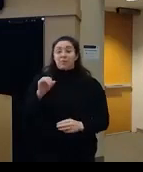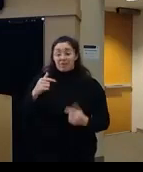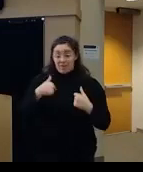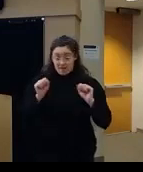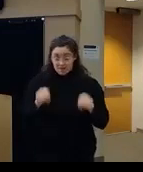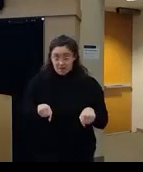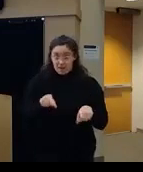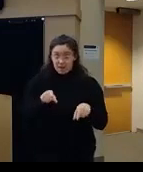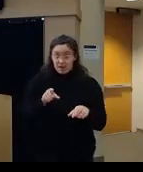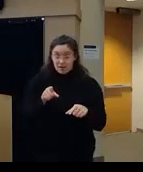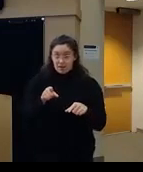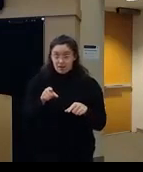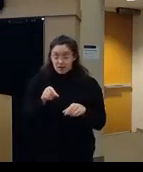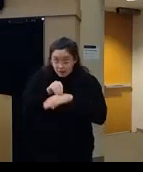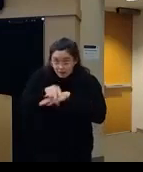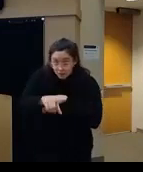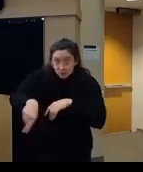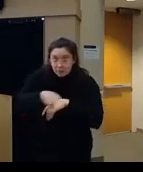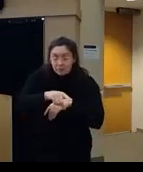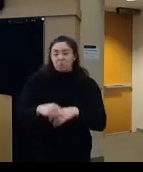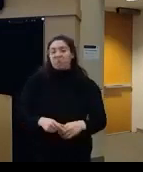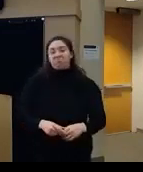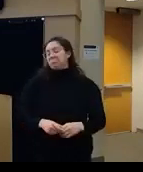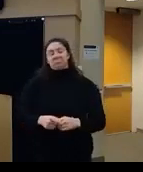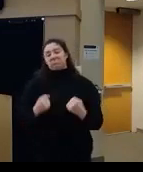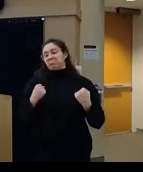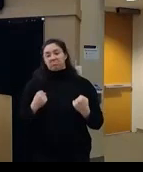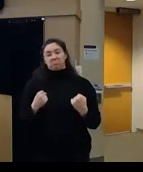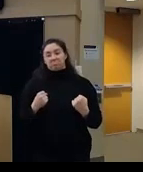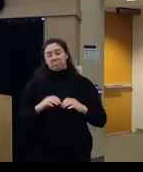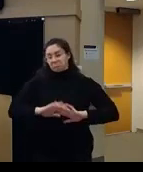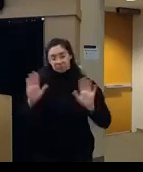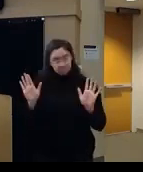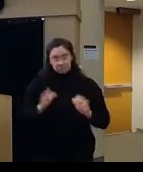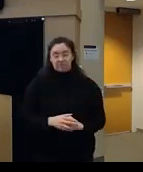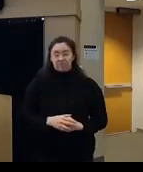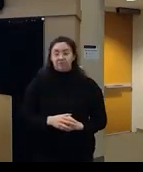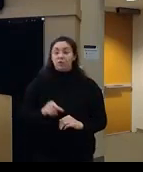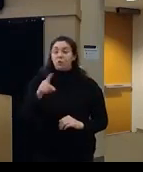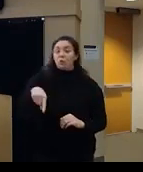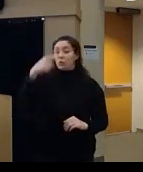that I've got you I don't need chain or anything Lord is nothing if you think that my reality is